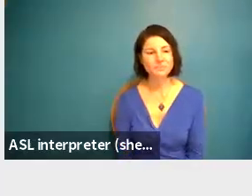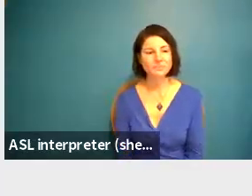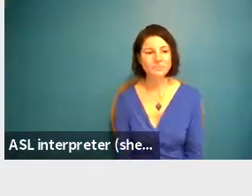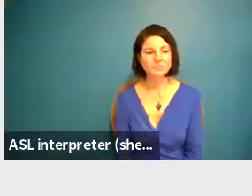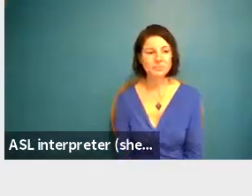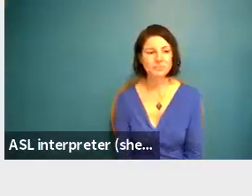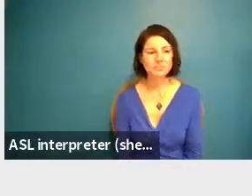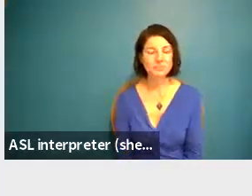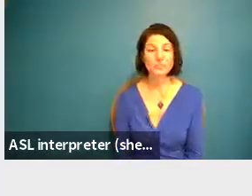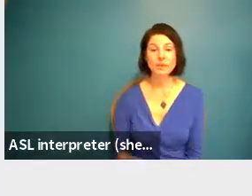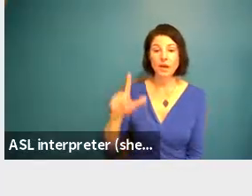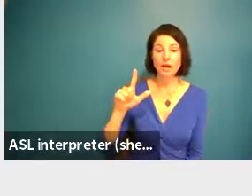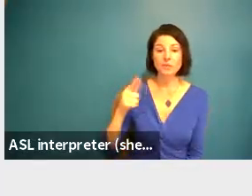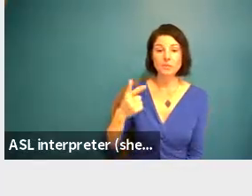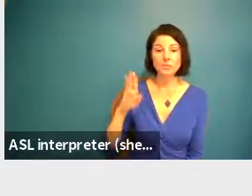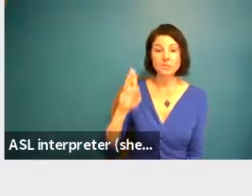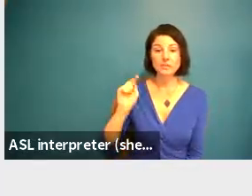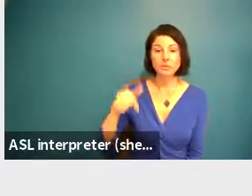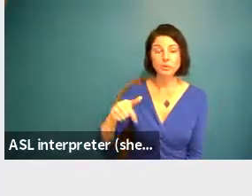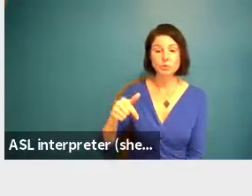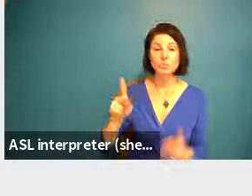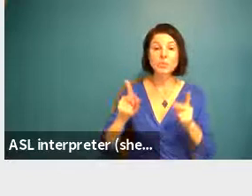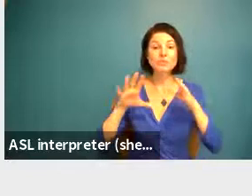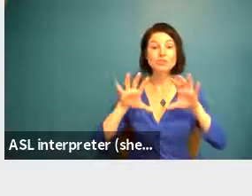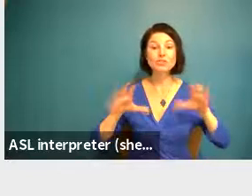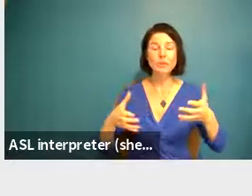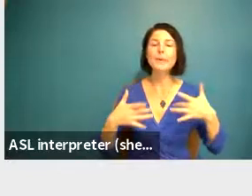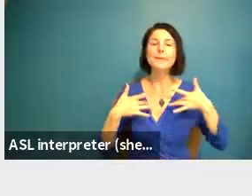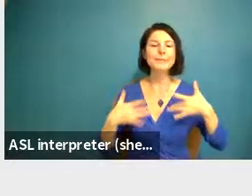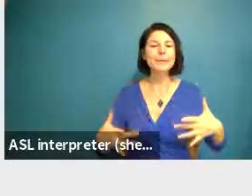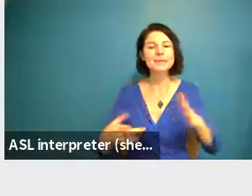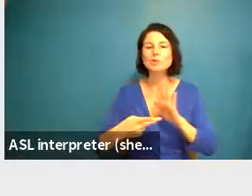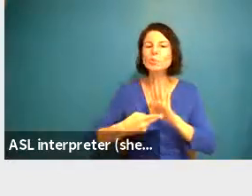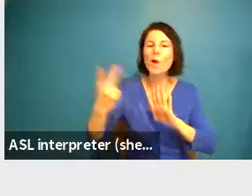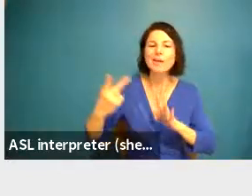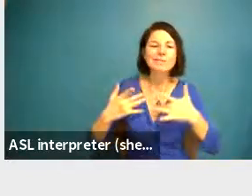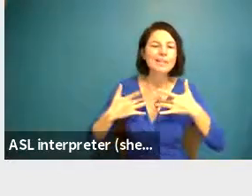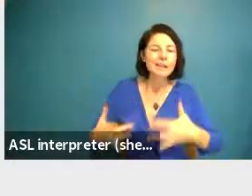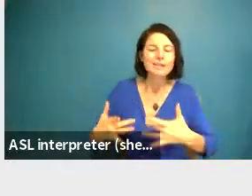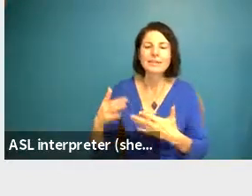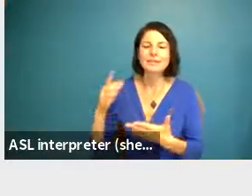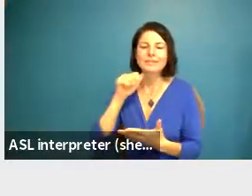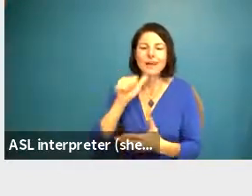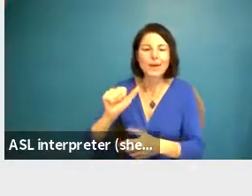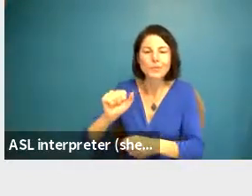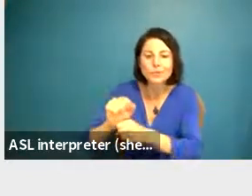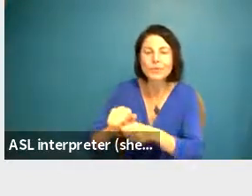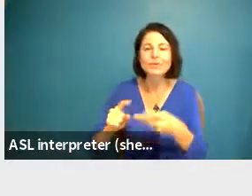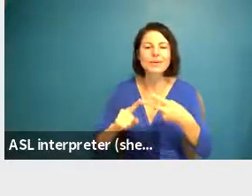LGBTQ people in general, are twice as likely to be unemployed, twice as likely to experience food insecurity and generally